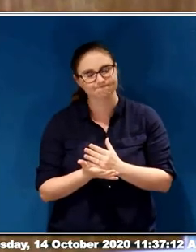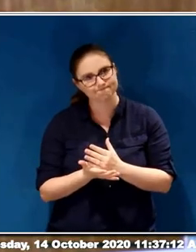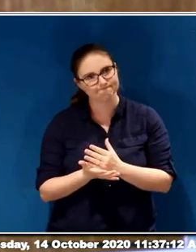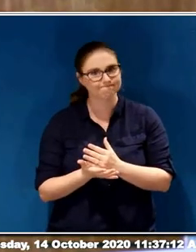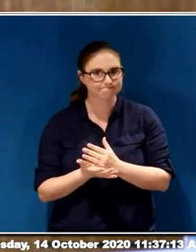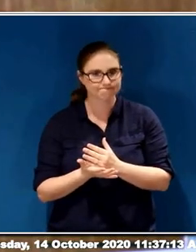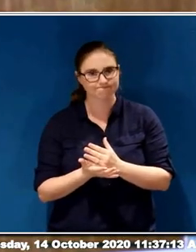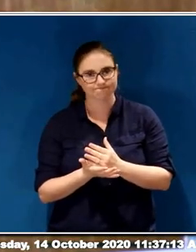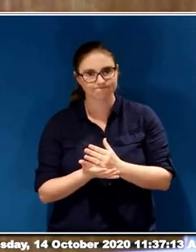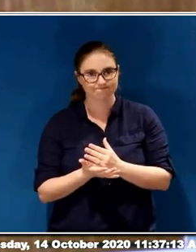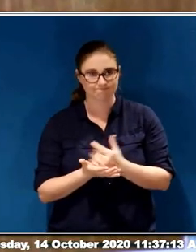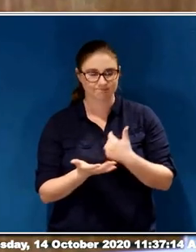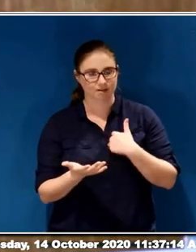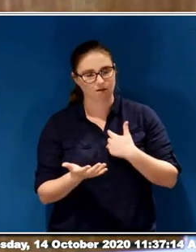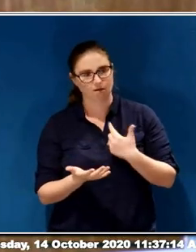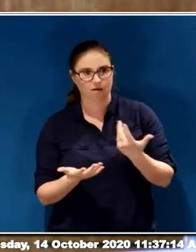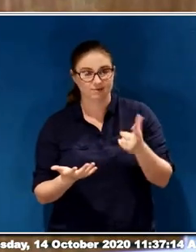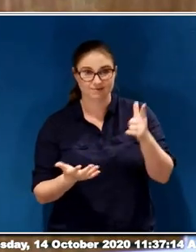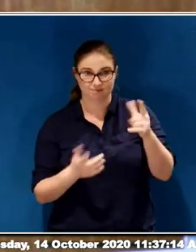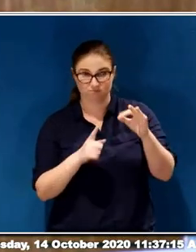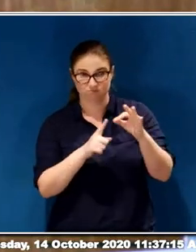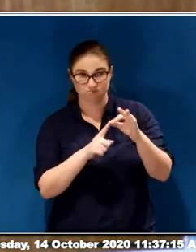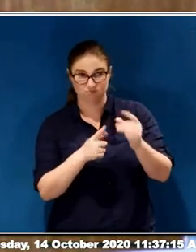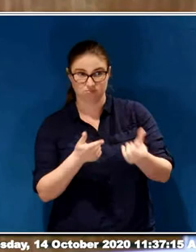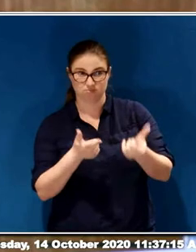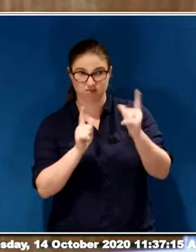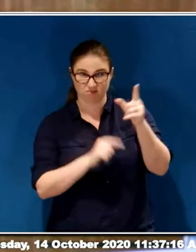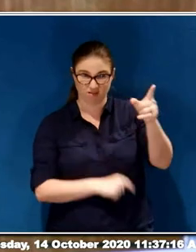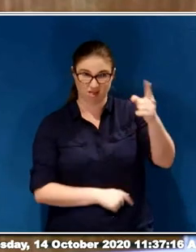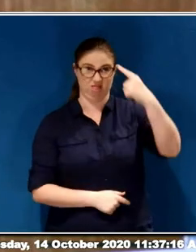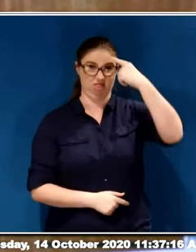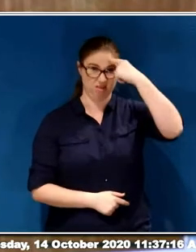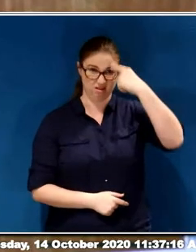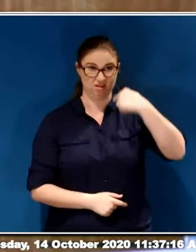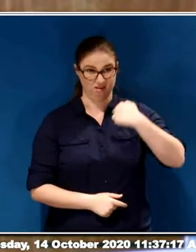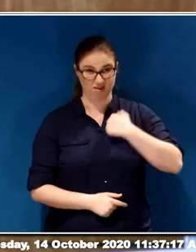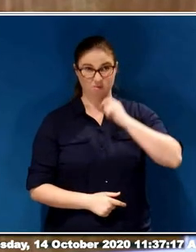that I would take Kobe back and he wouldn't be autistic any more, and that